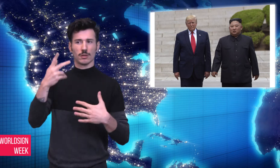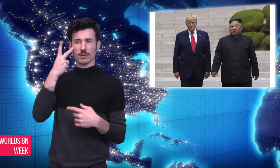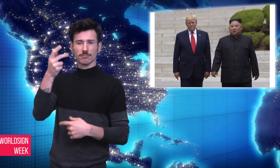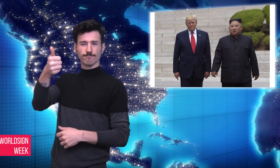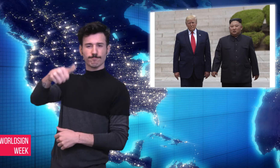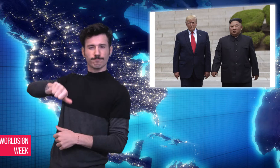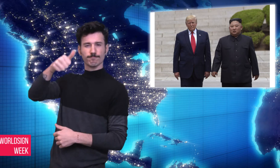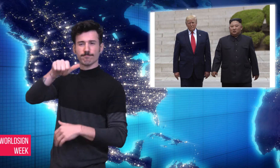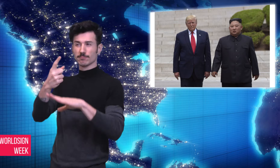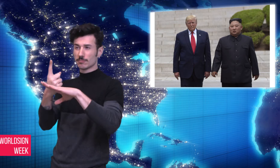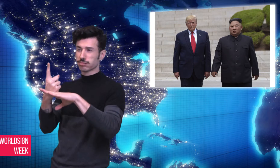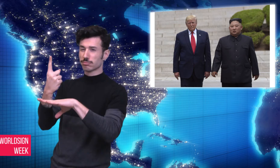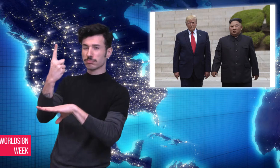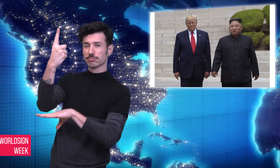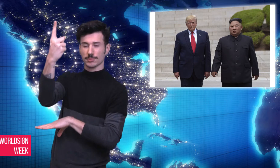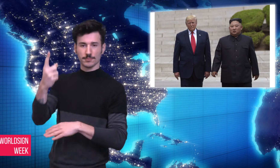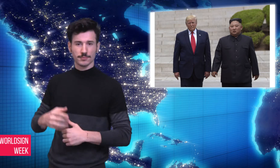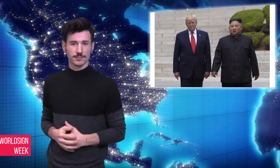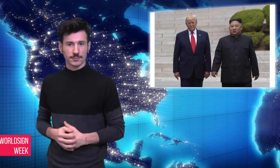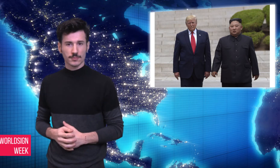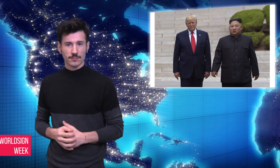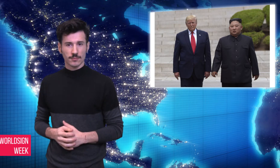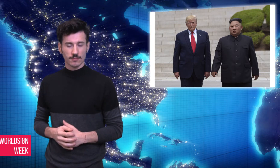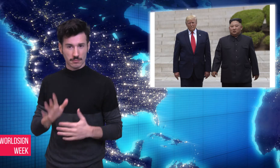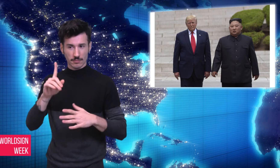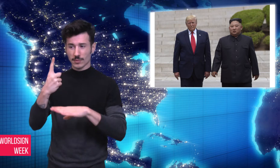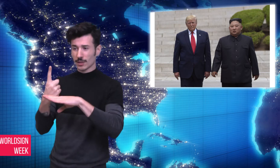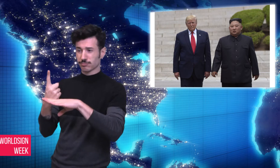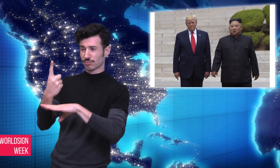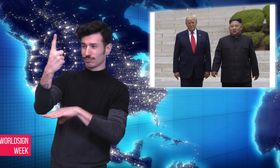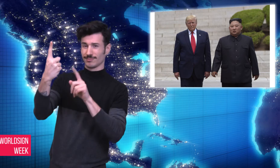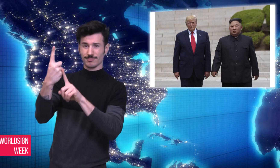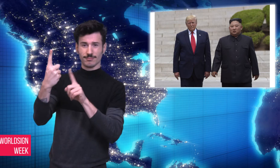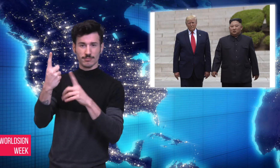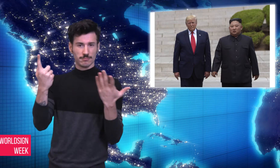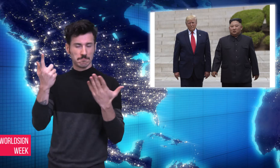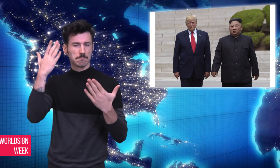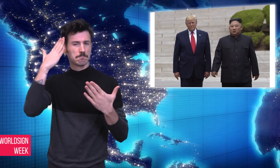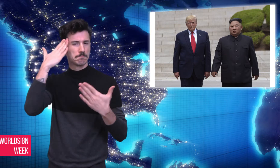It is unknown what kind of missile test but they had